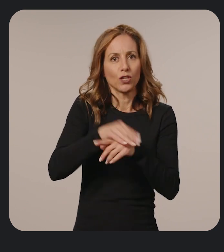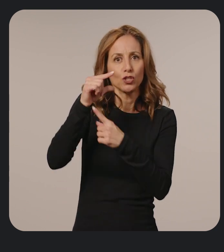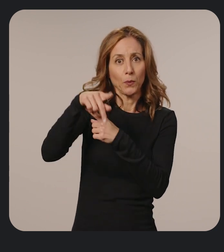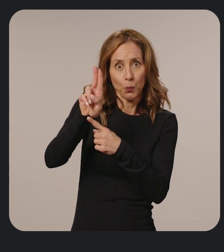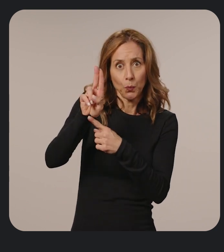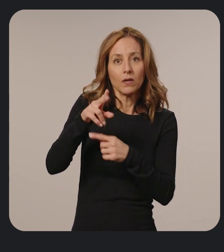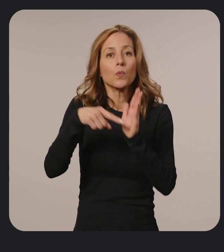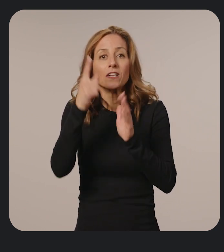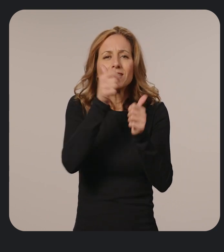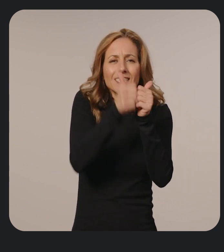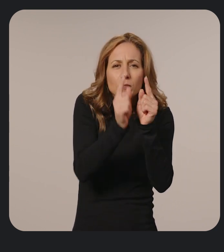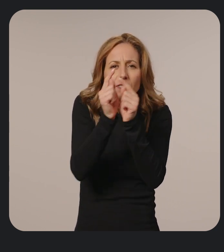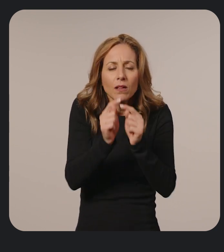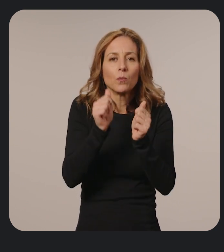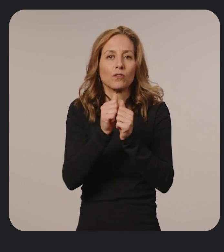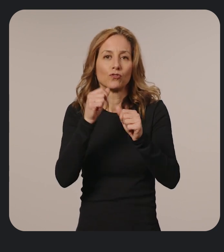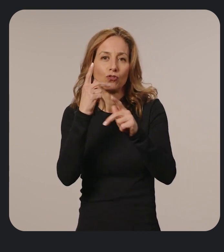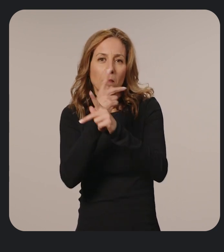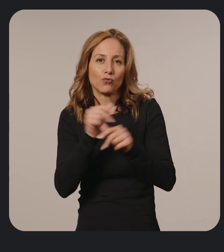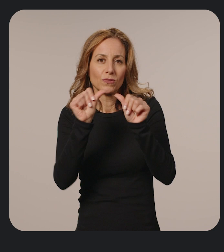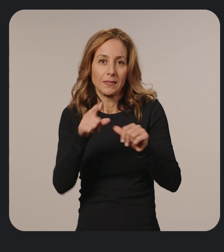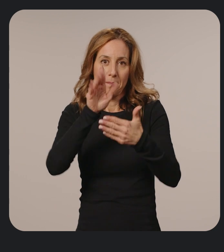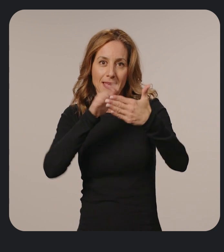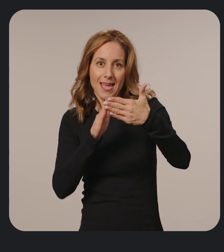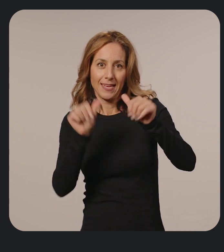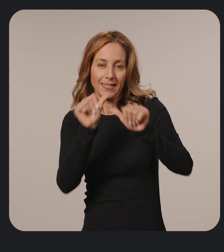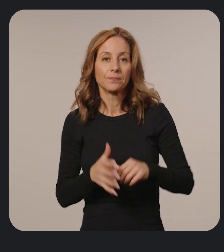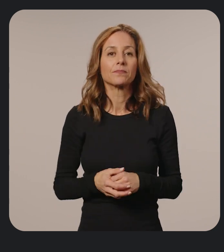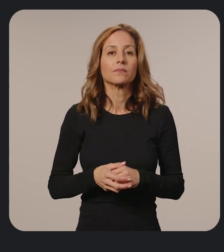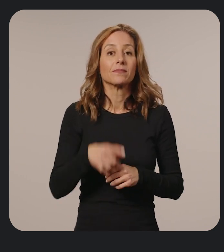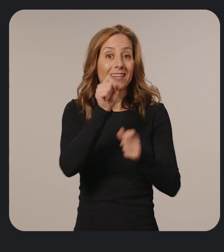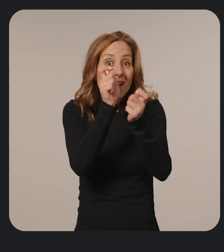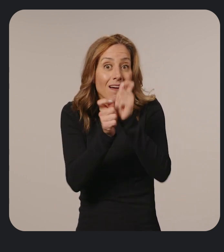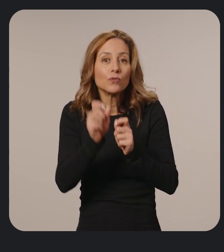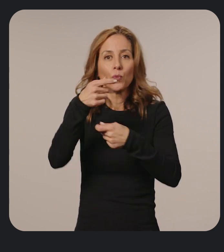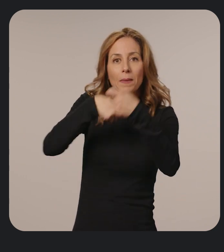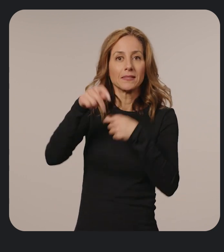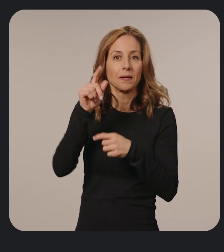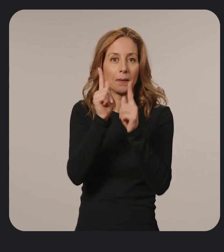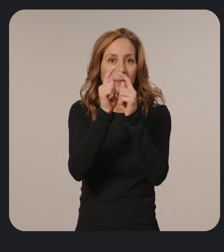once for each pixel within the geometry you're painting. They can alter or replace a pixel's color values, creating